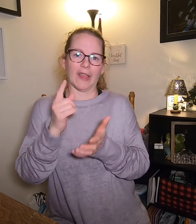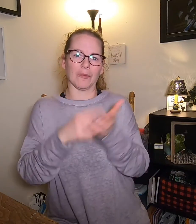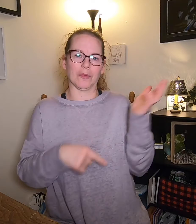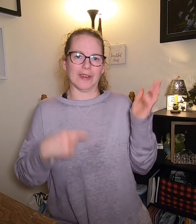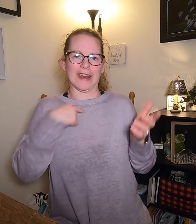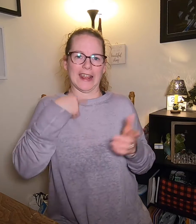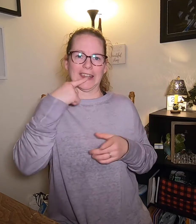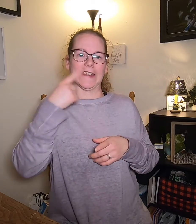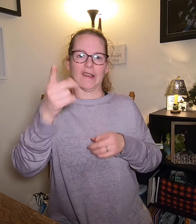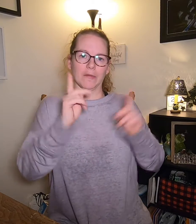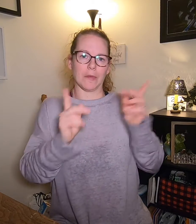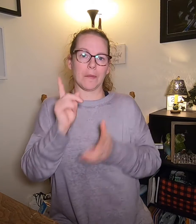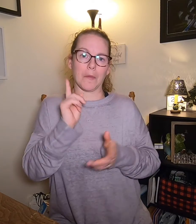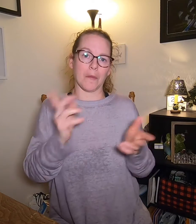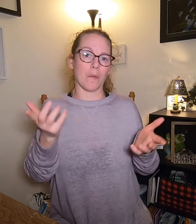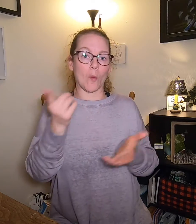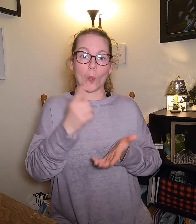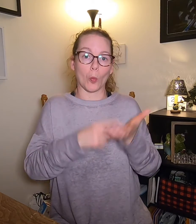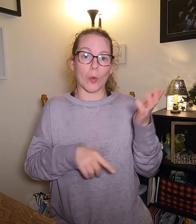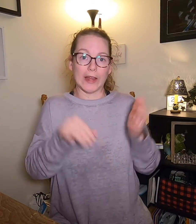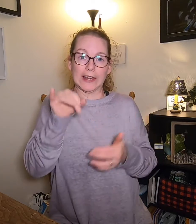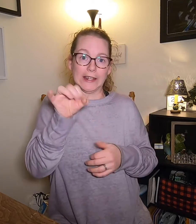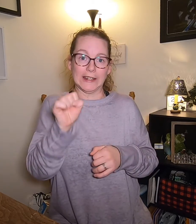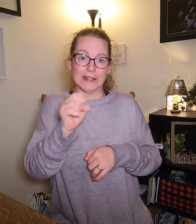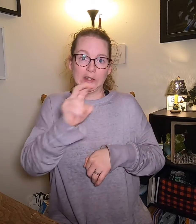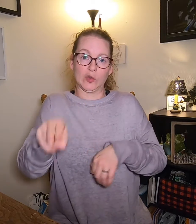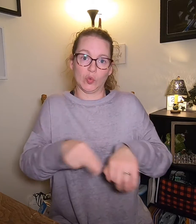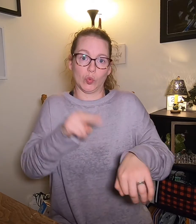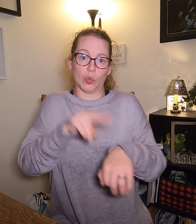I usually ask people, 'what is normal?'